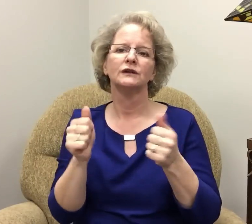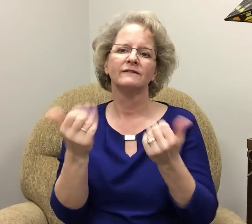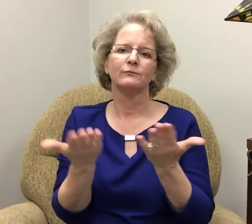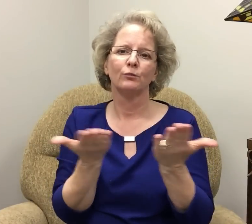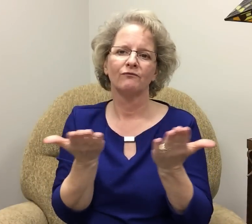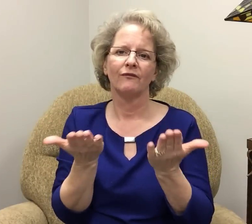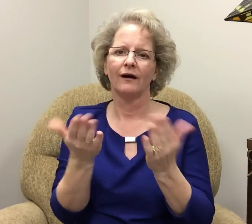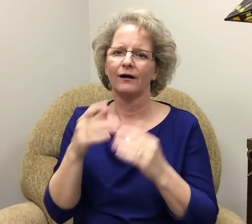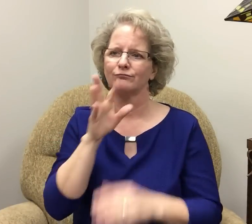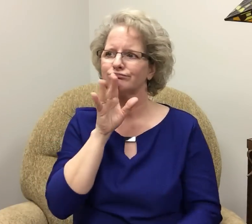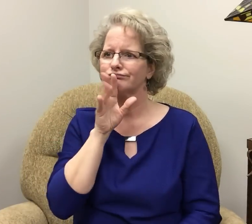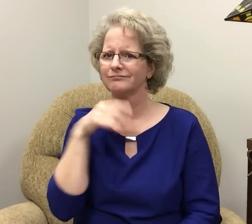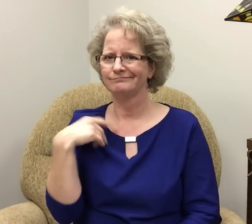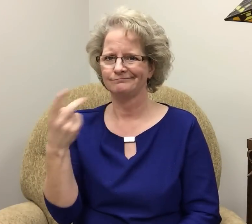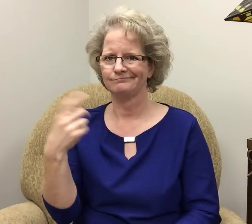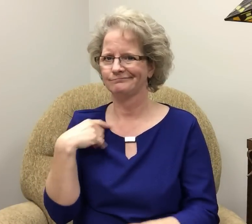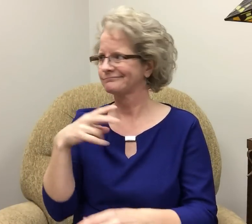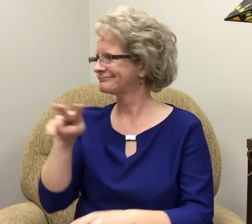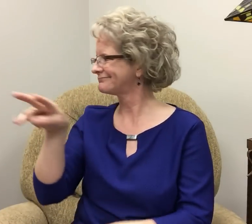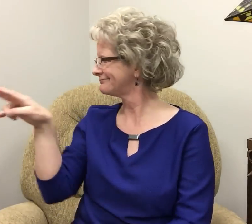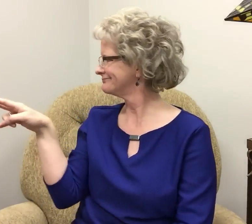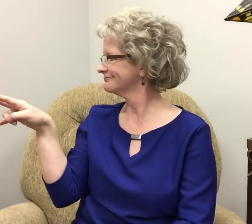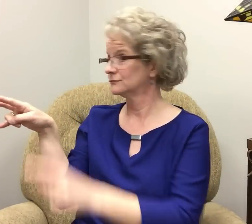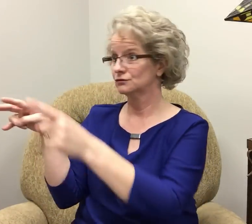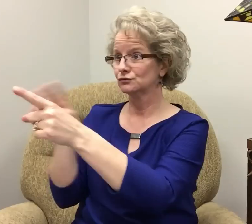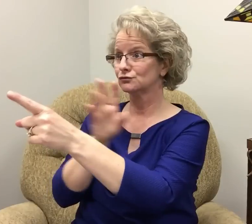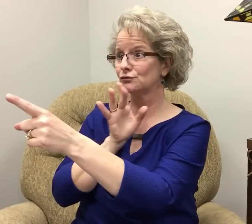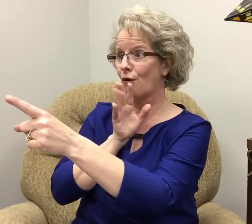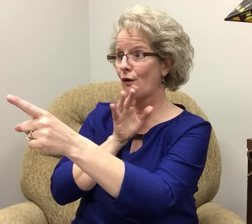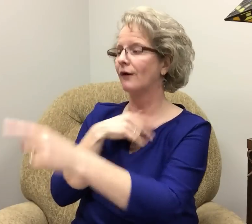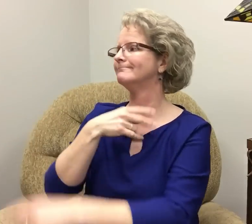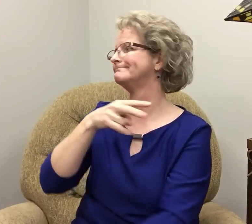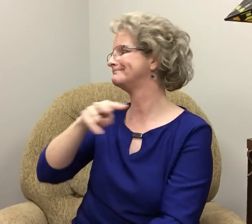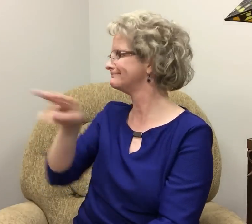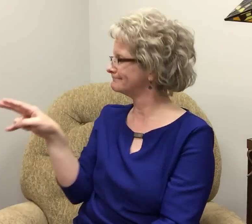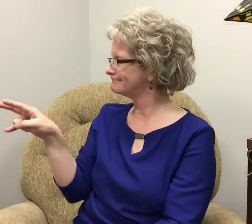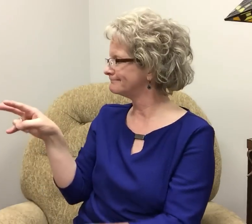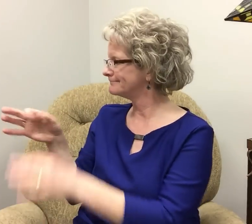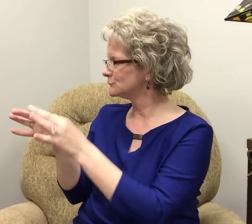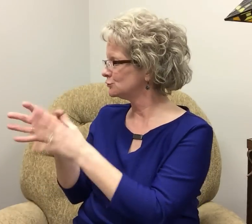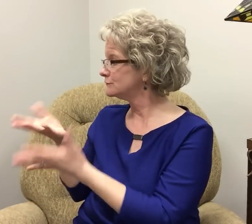If the interpreter sits off to one side, that connection that happens when eye-contact is